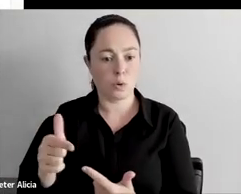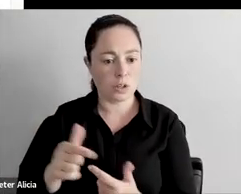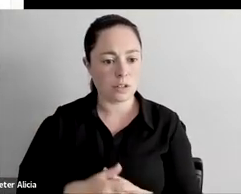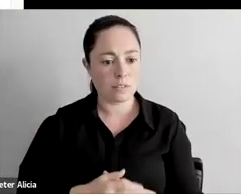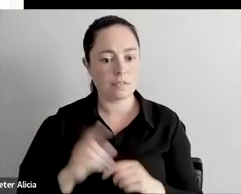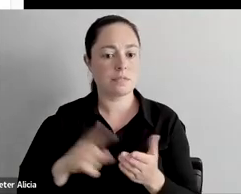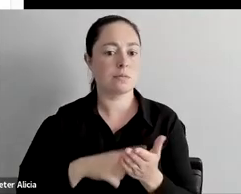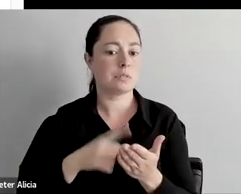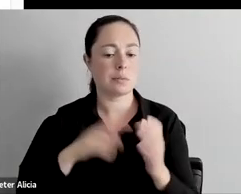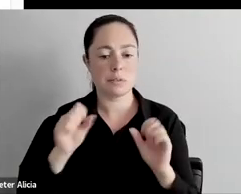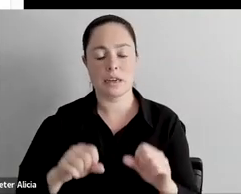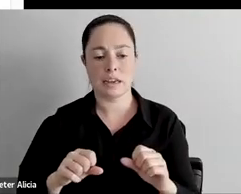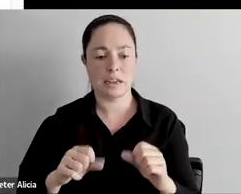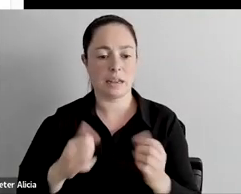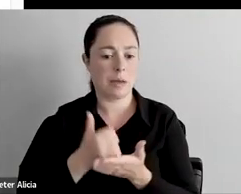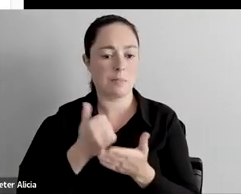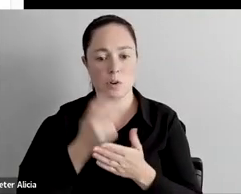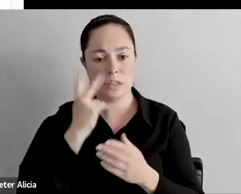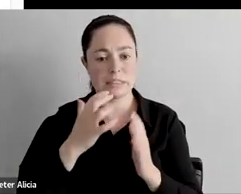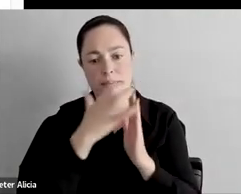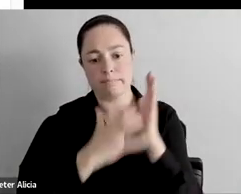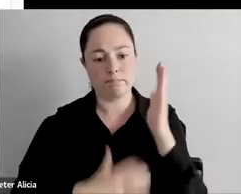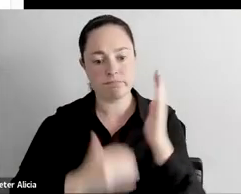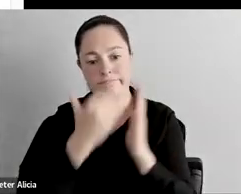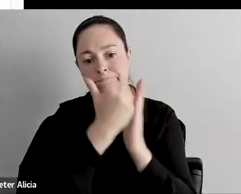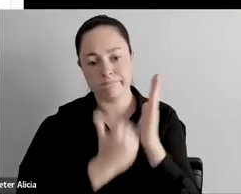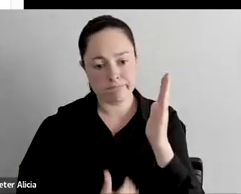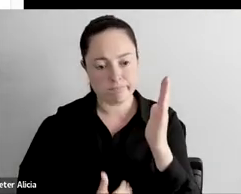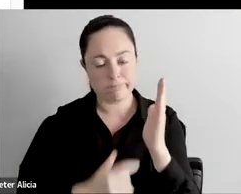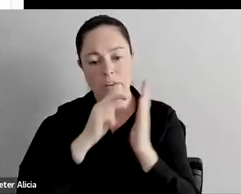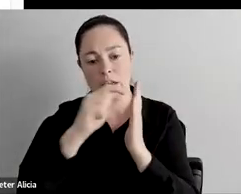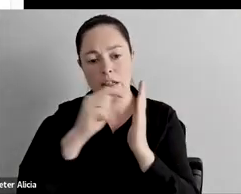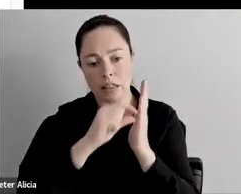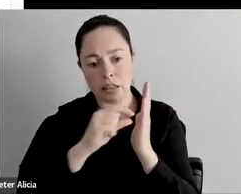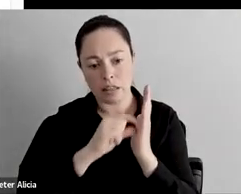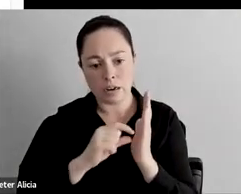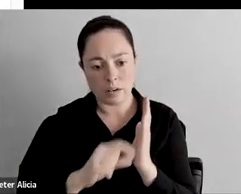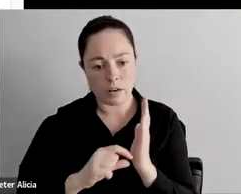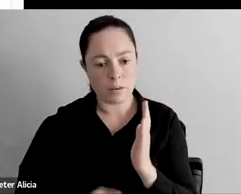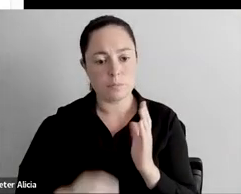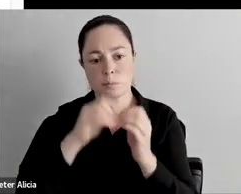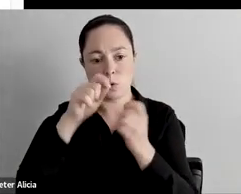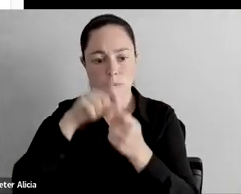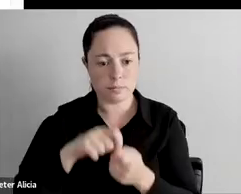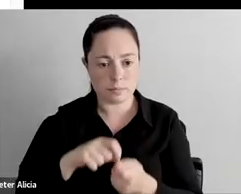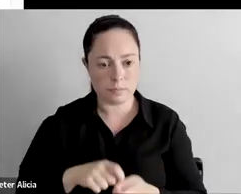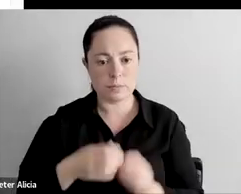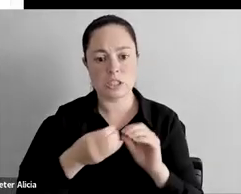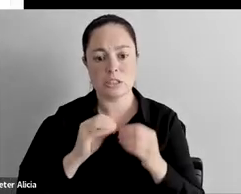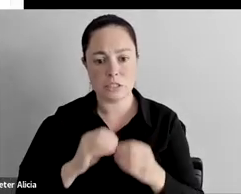It might be more accessible for folks, or it also has more specific numbers and percentages here that